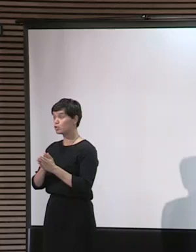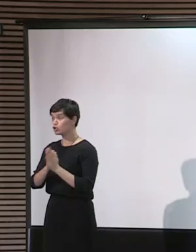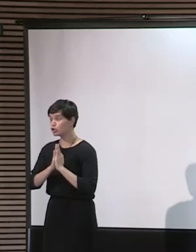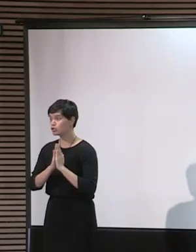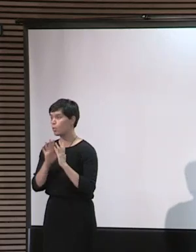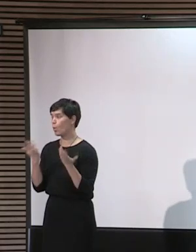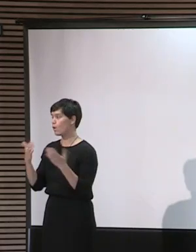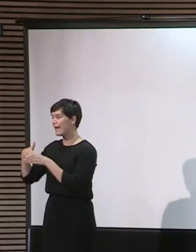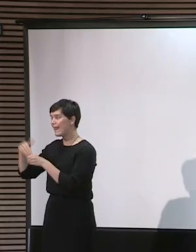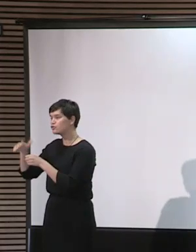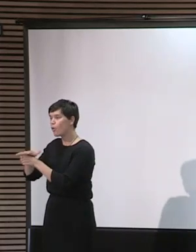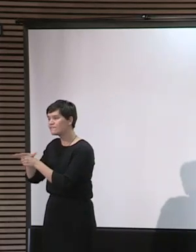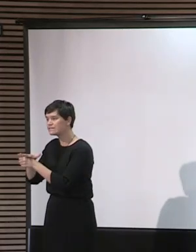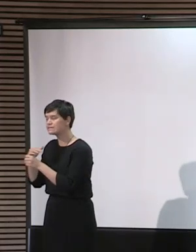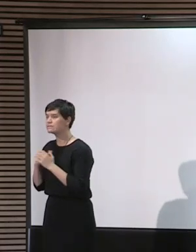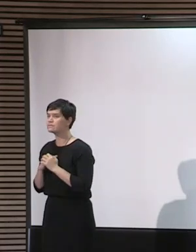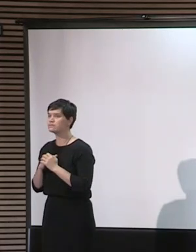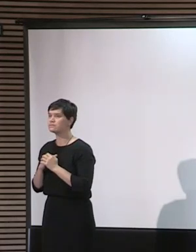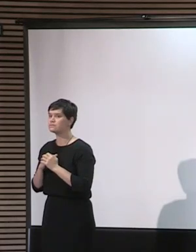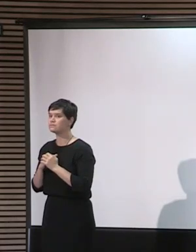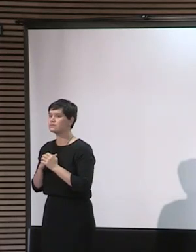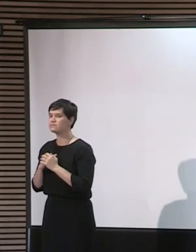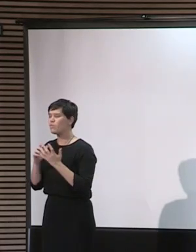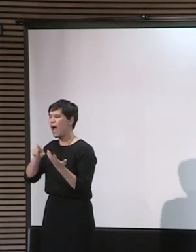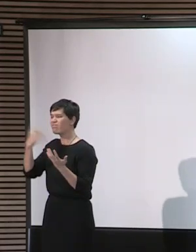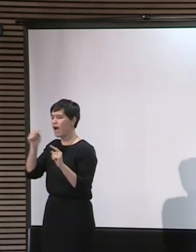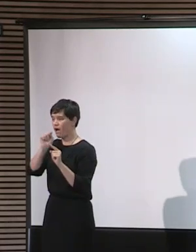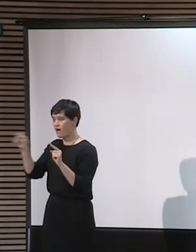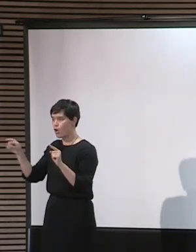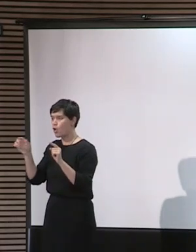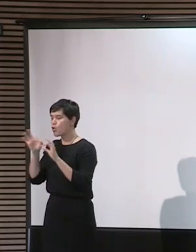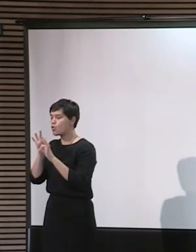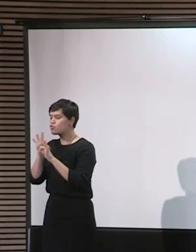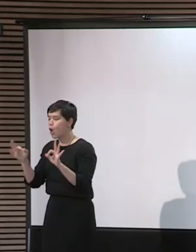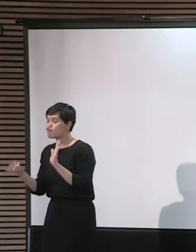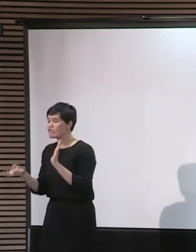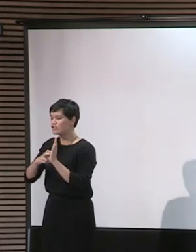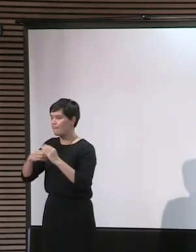who don't have business numbers - for instance, churches, electorate offices,